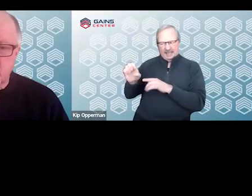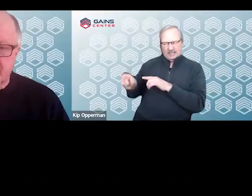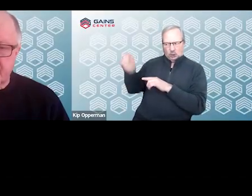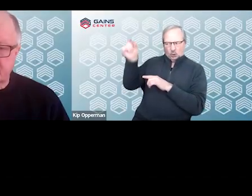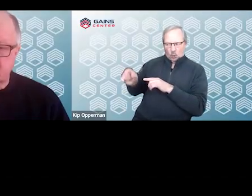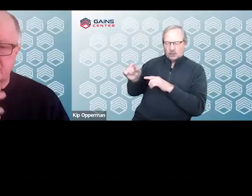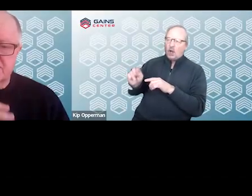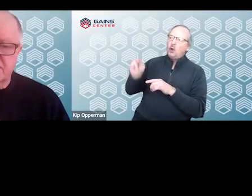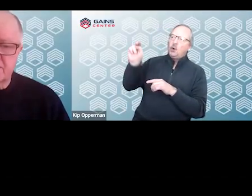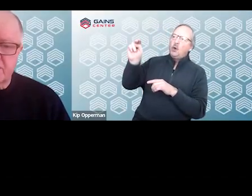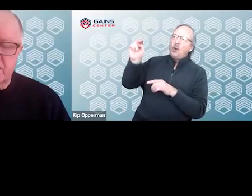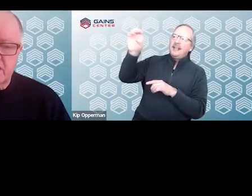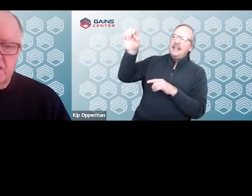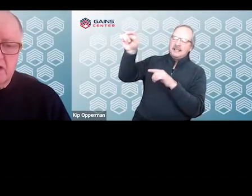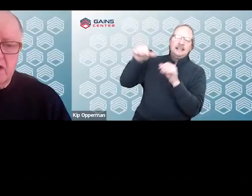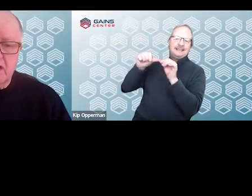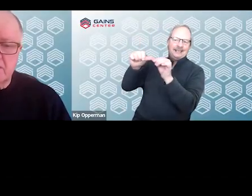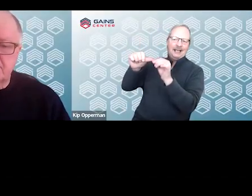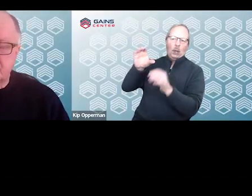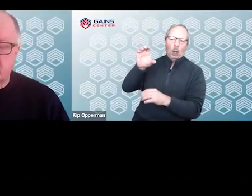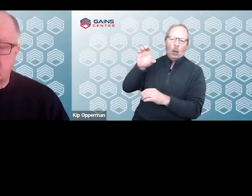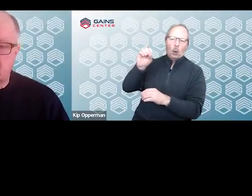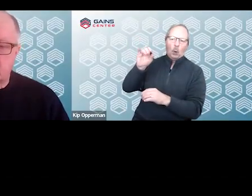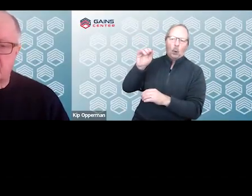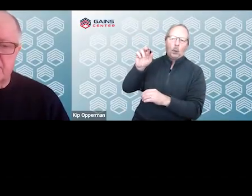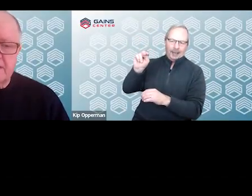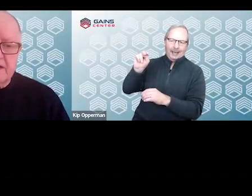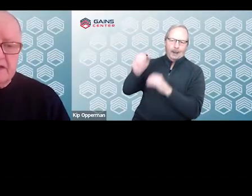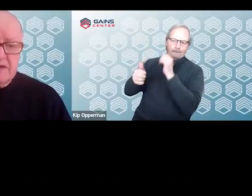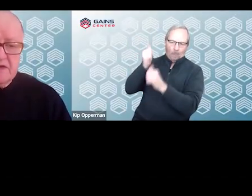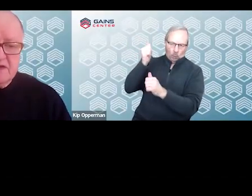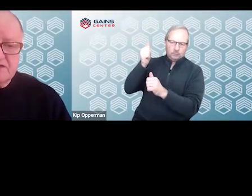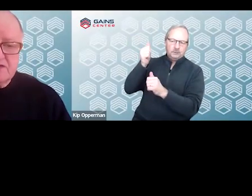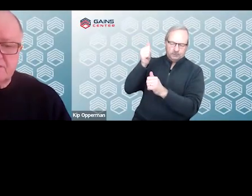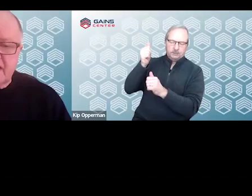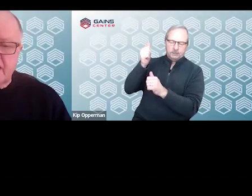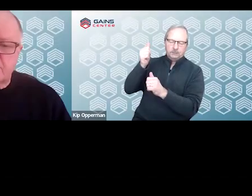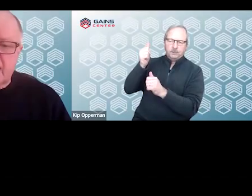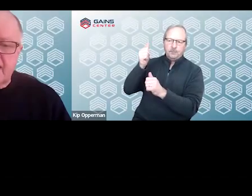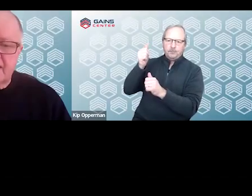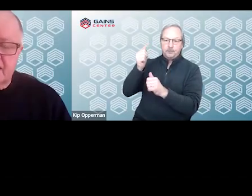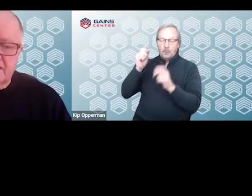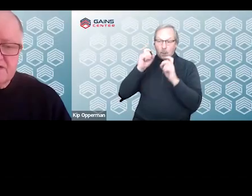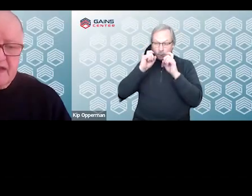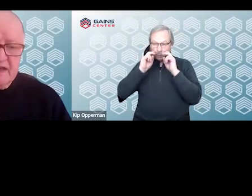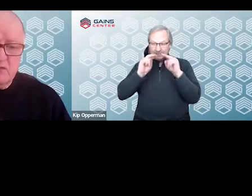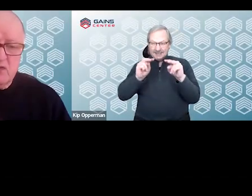where cocaine still is very prevalent. This gives you some data by state.